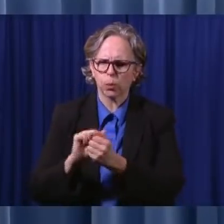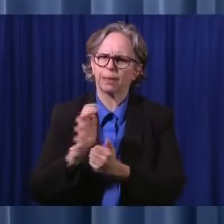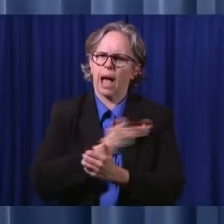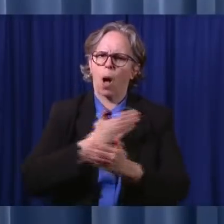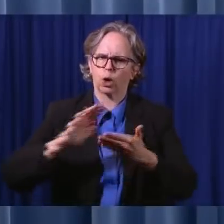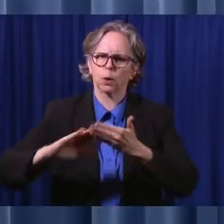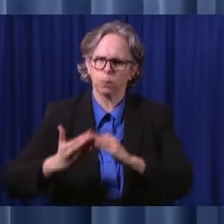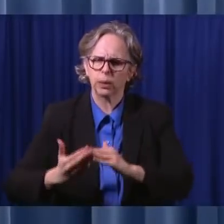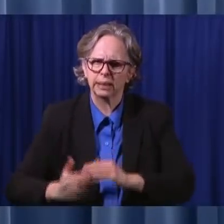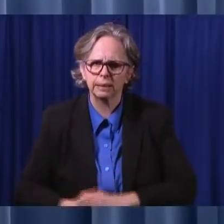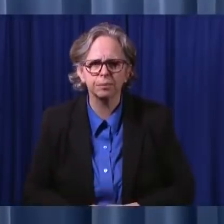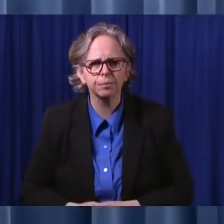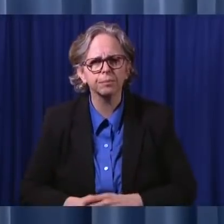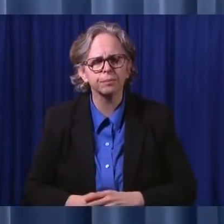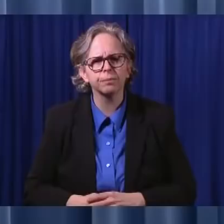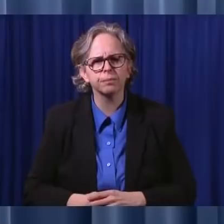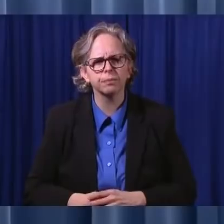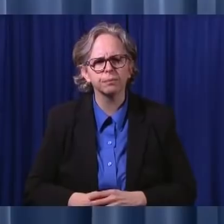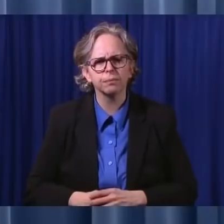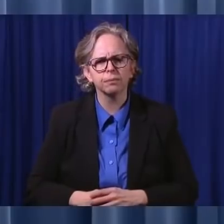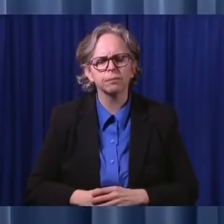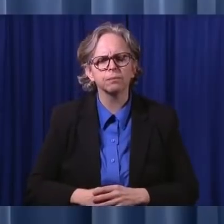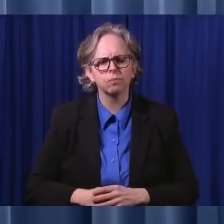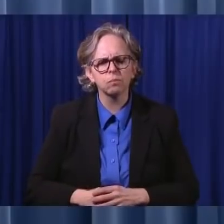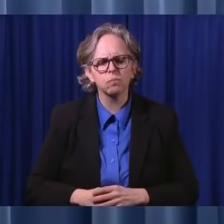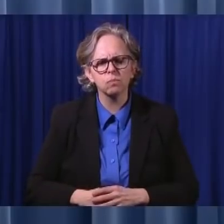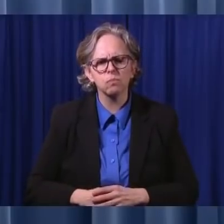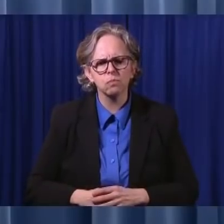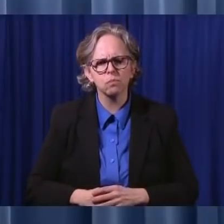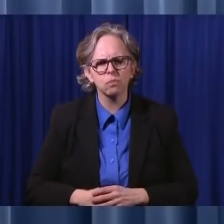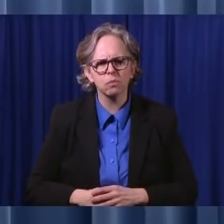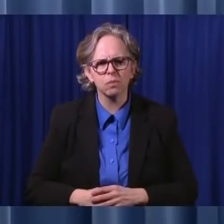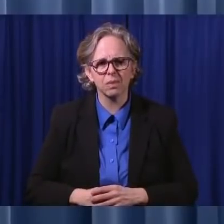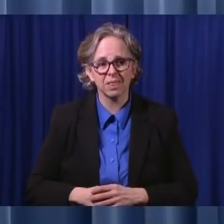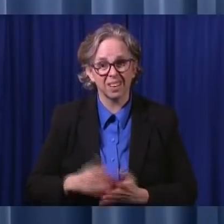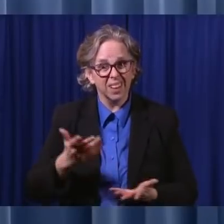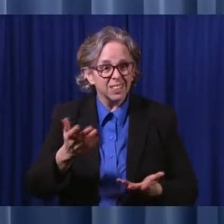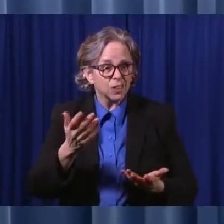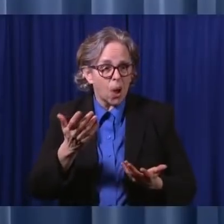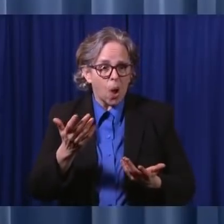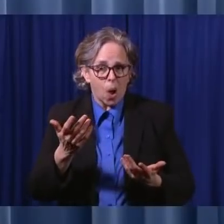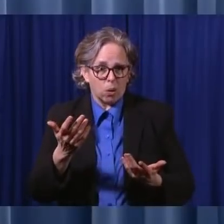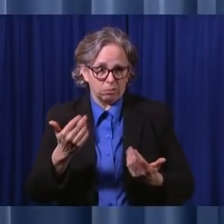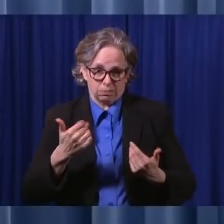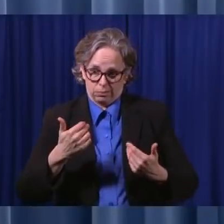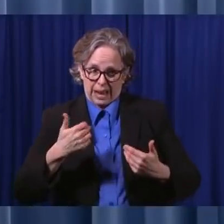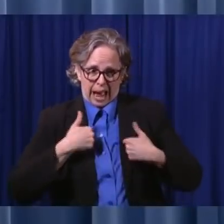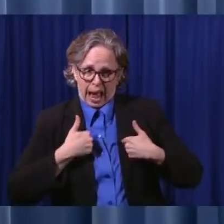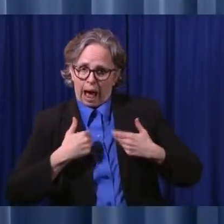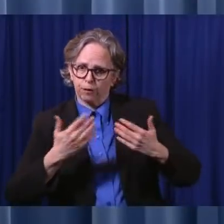THE TIME THAT WE WERE GROWING UP AND HAVING A LOCAL PHARMACIST IN YOUR COMMUNITY AND THAT'S JUST IMPORTANT.